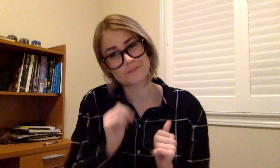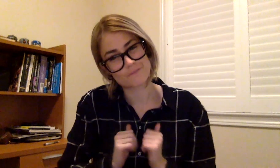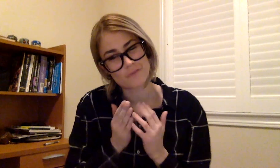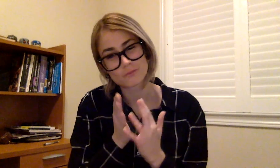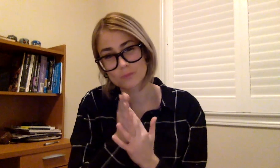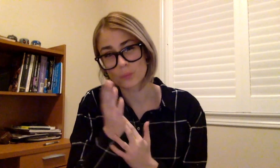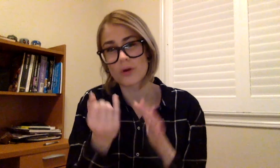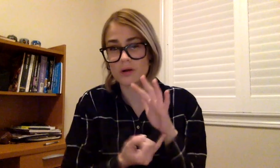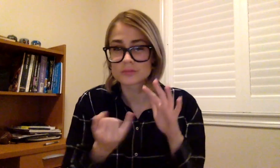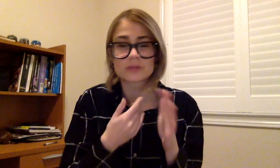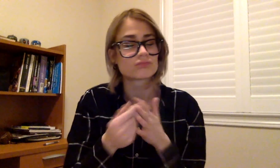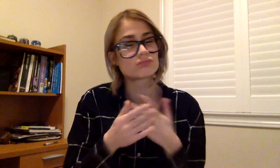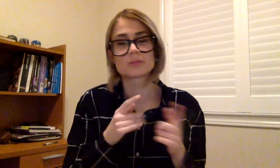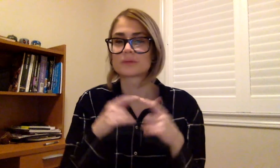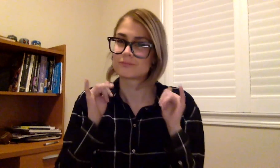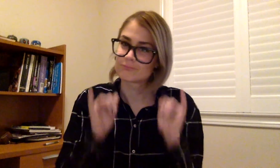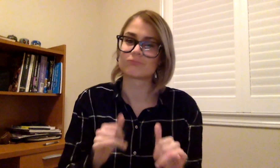helped me survive through the university regardless of isolation.